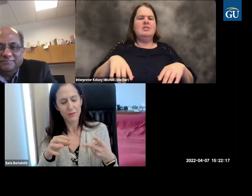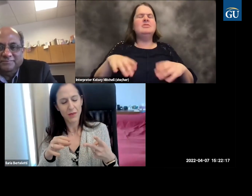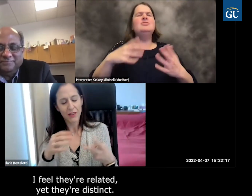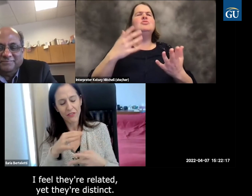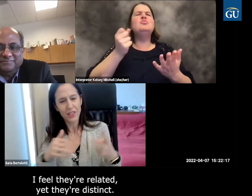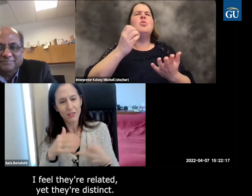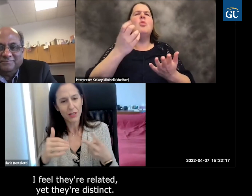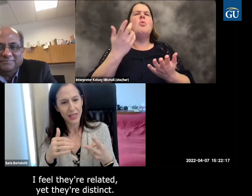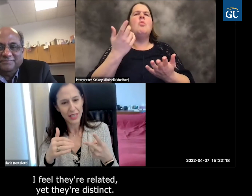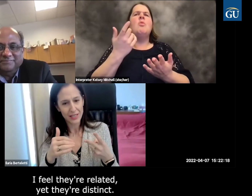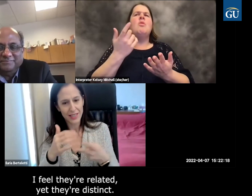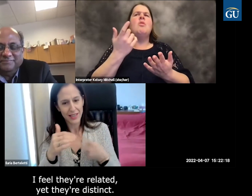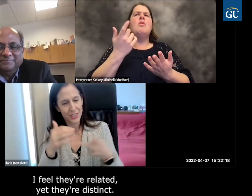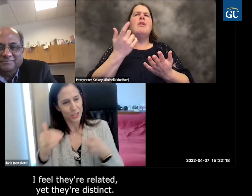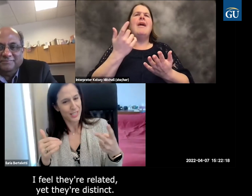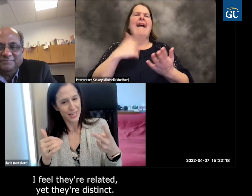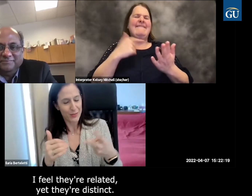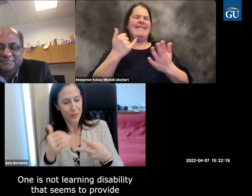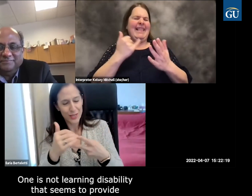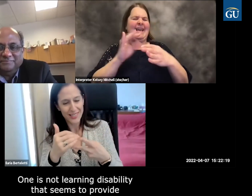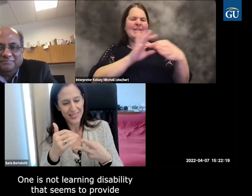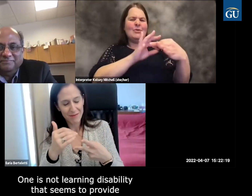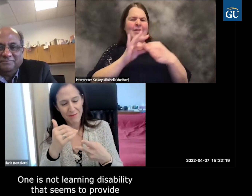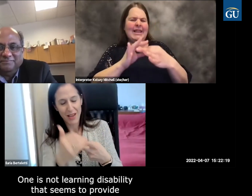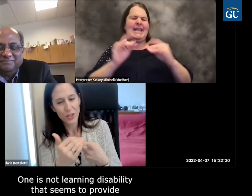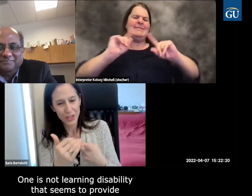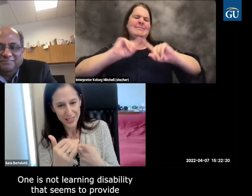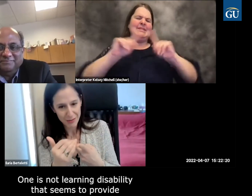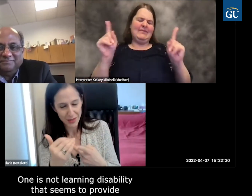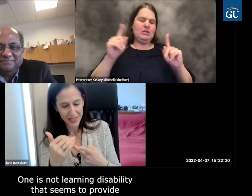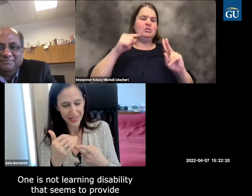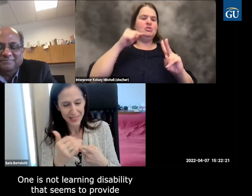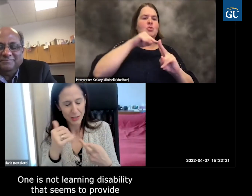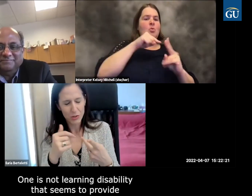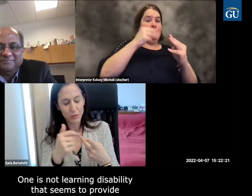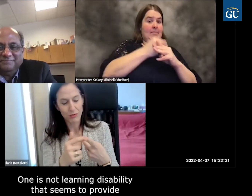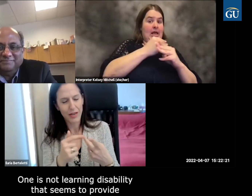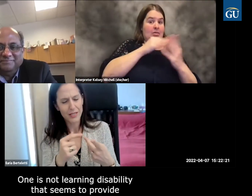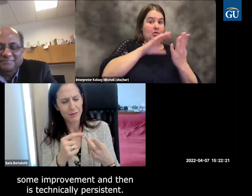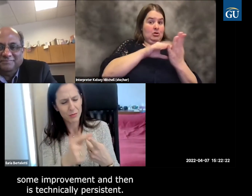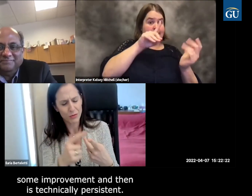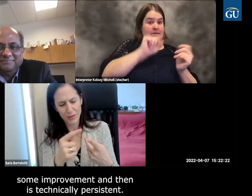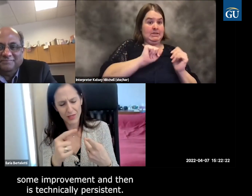i feel they're related yet they're distinct one is math learning disability